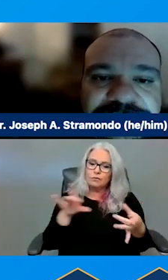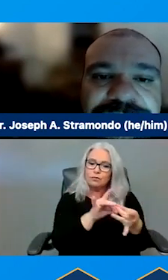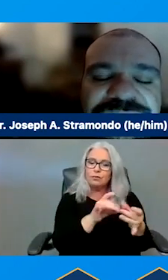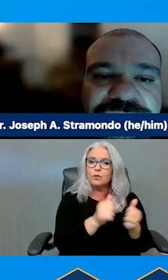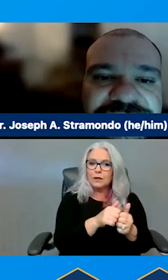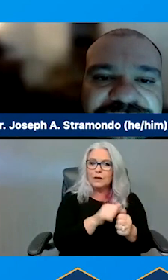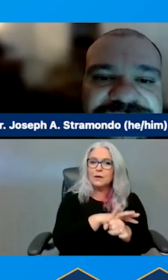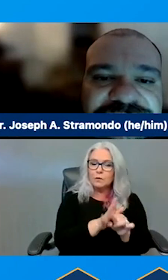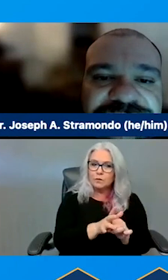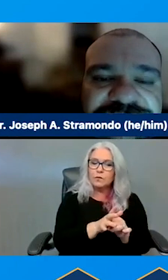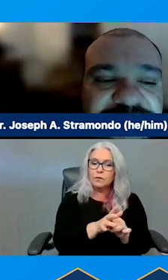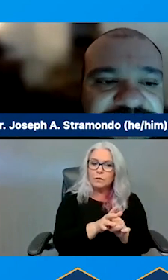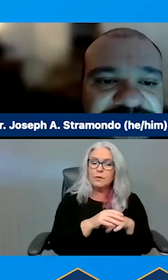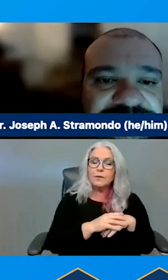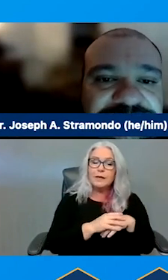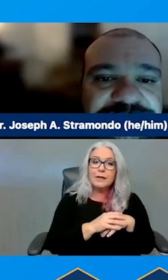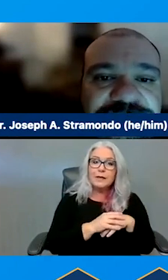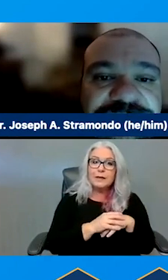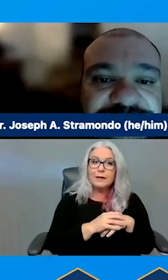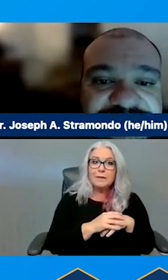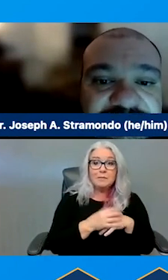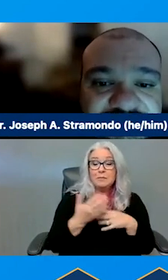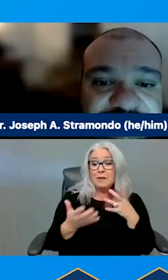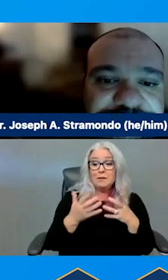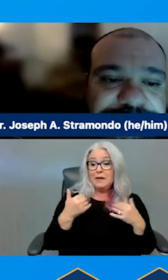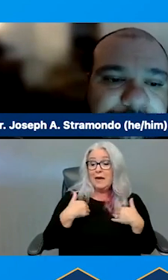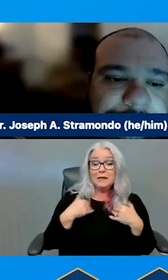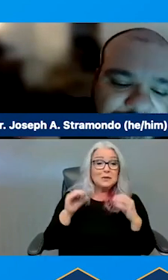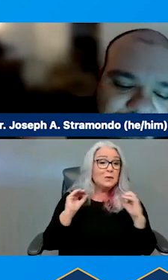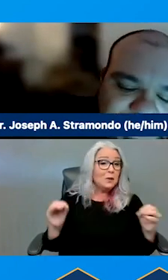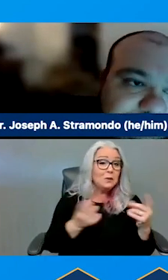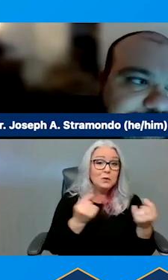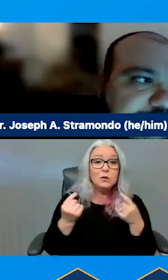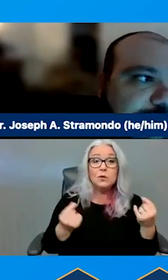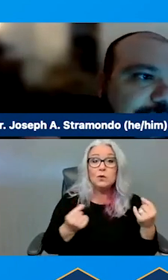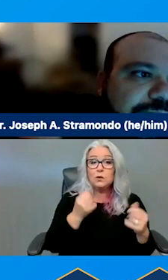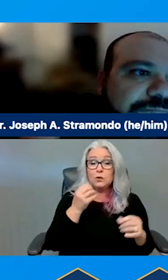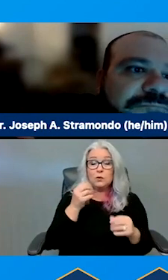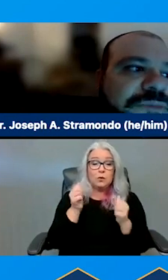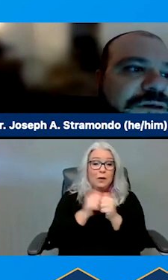COVID-19 in ways that are nothing to do with physiology.